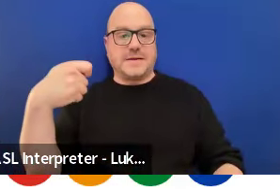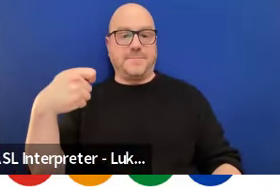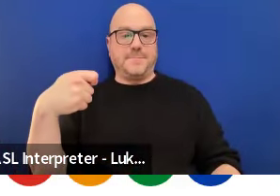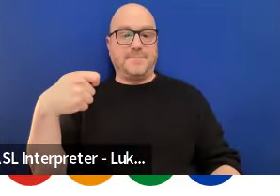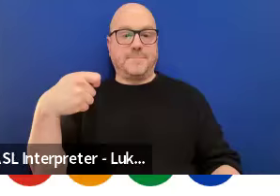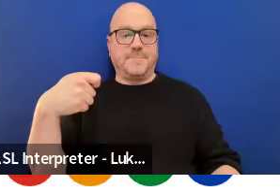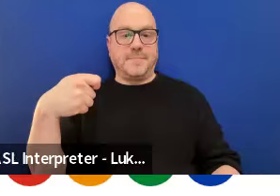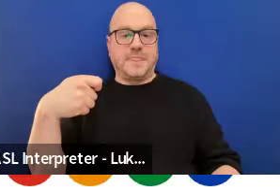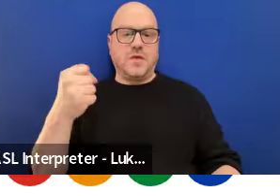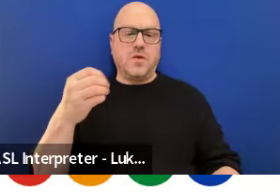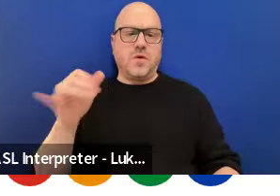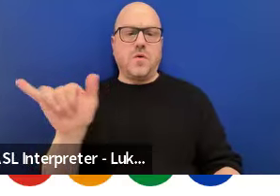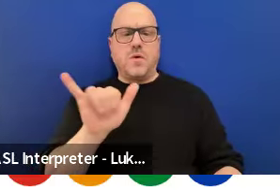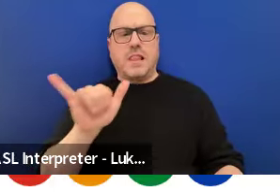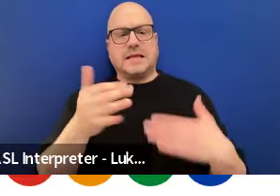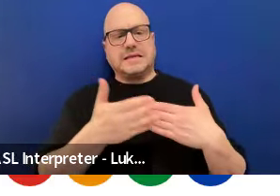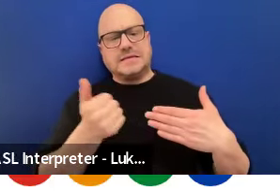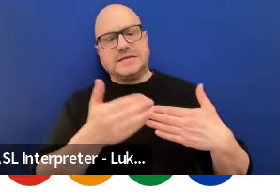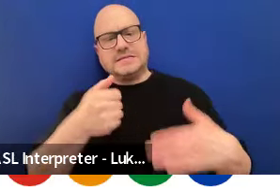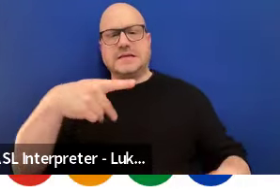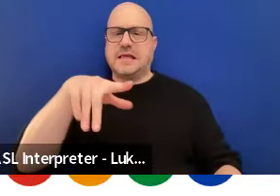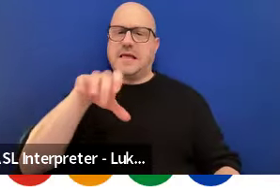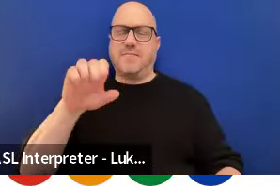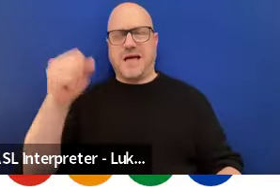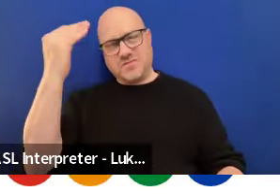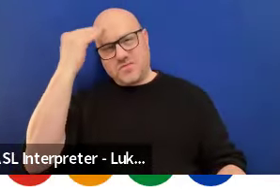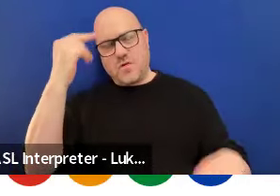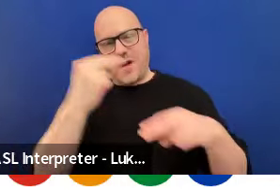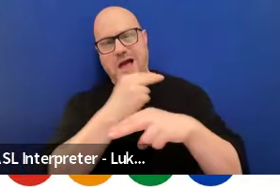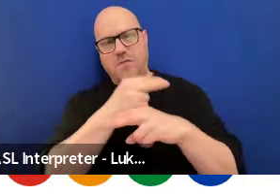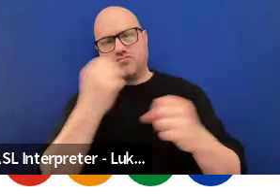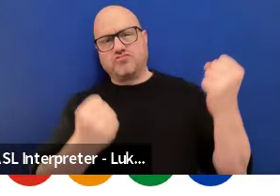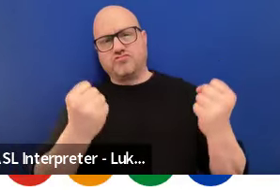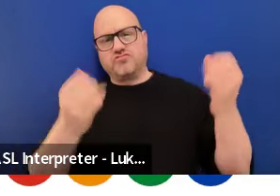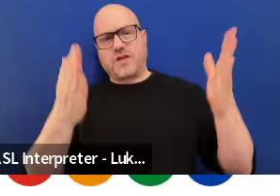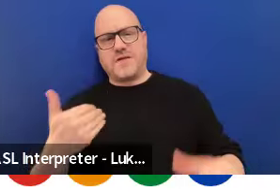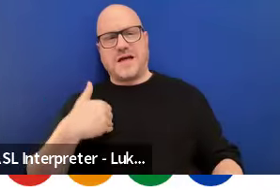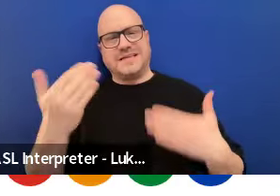THEIR CARD.